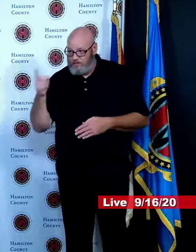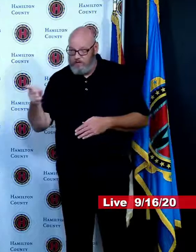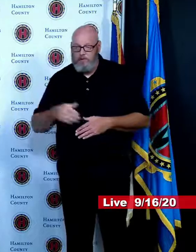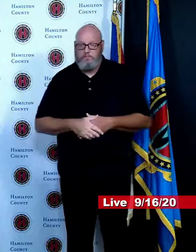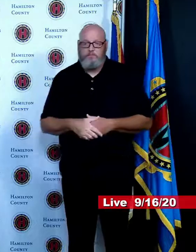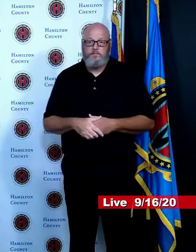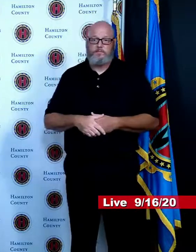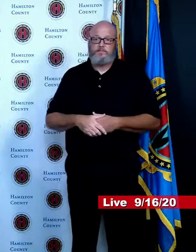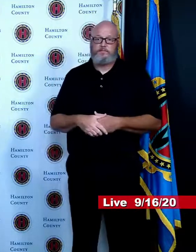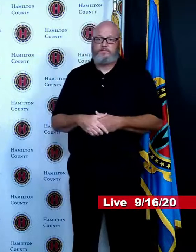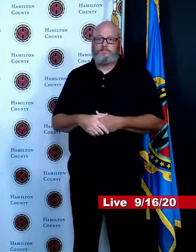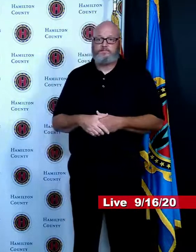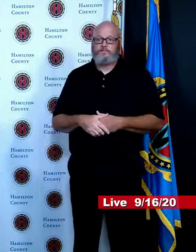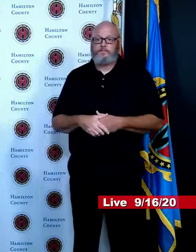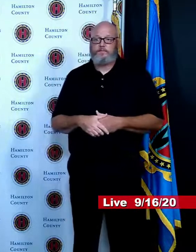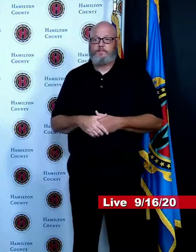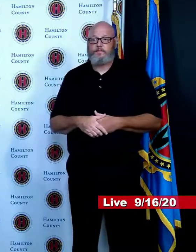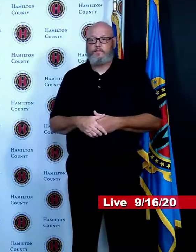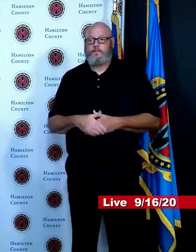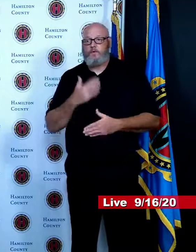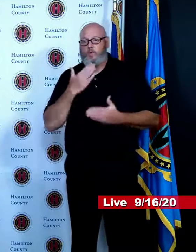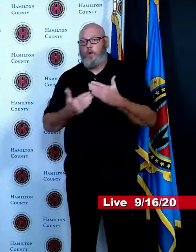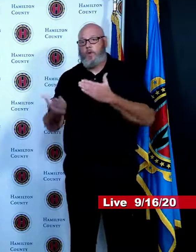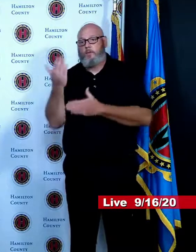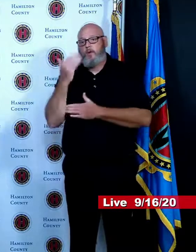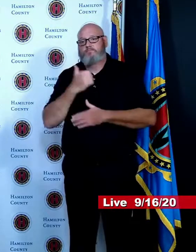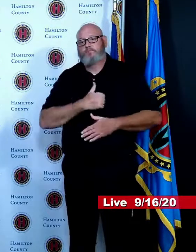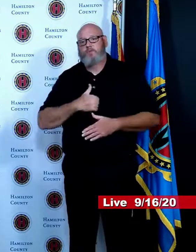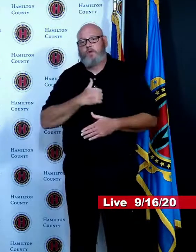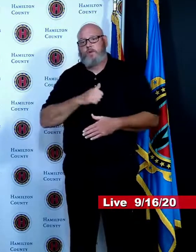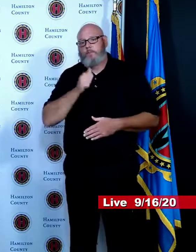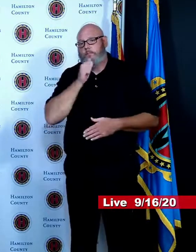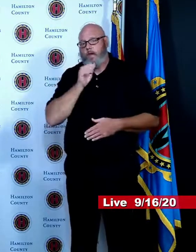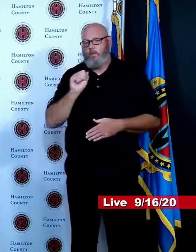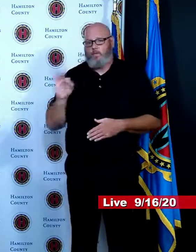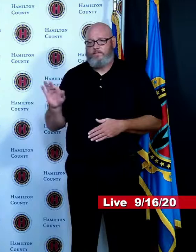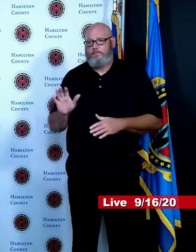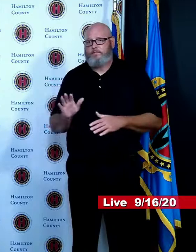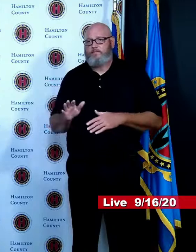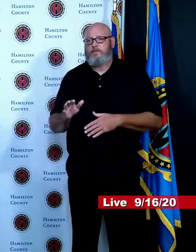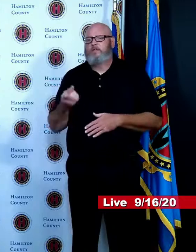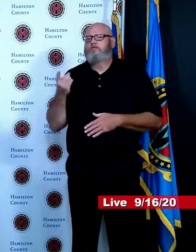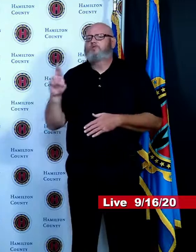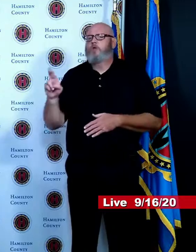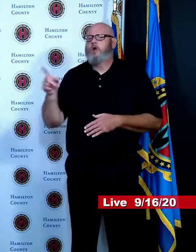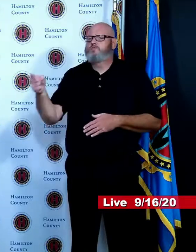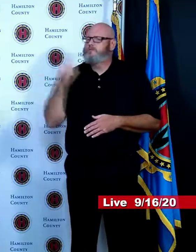good morning sorry about that I was on mute doctor you said there were possibly some special